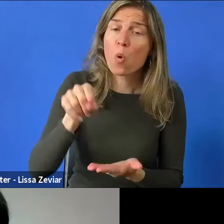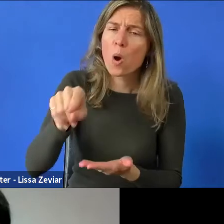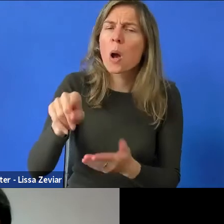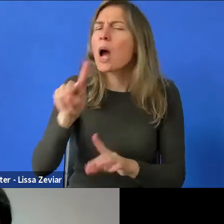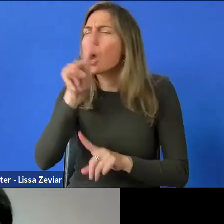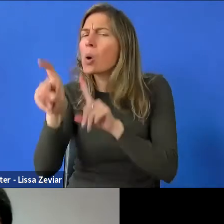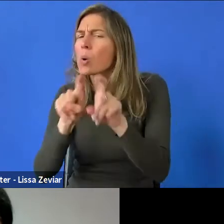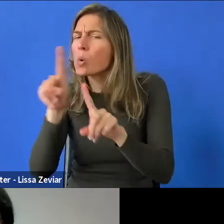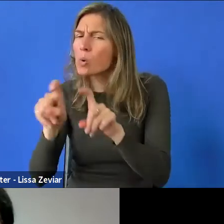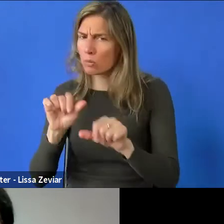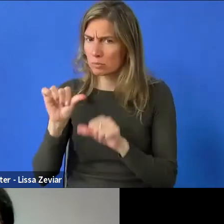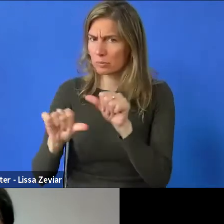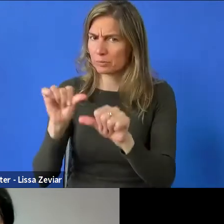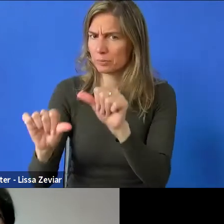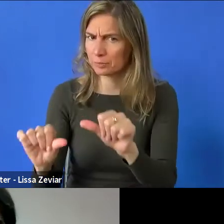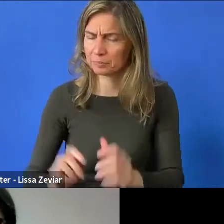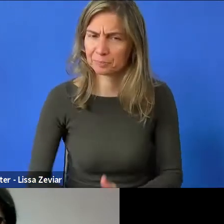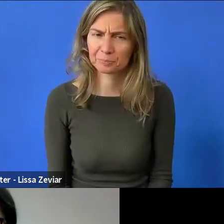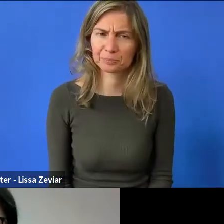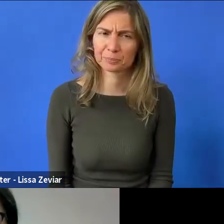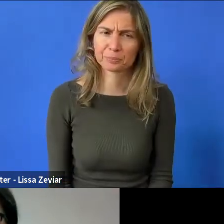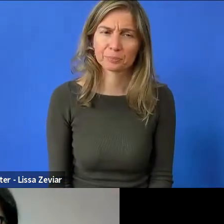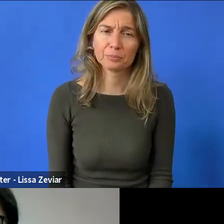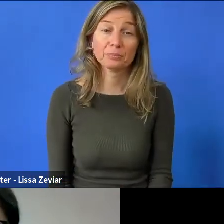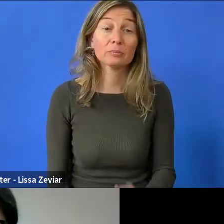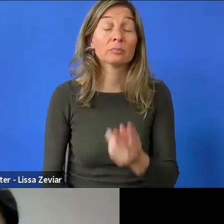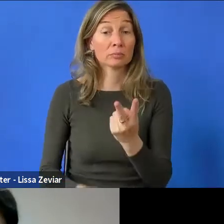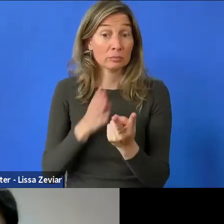to further the possibilities under the main treaties